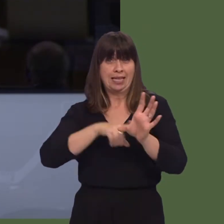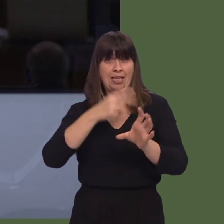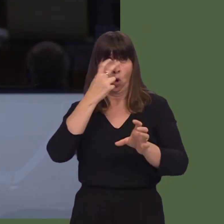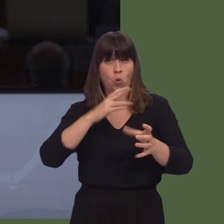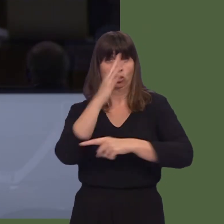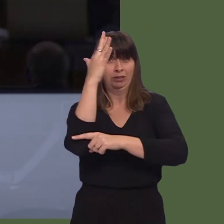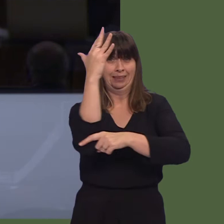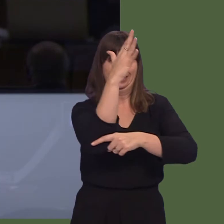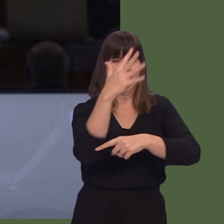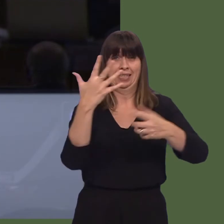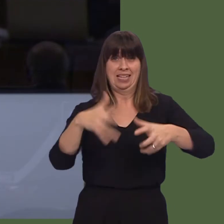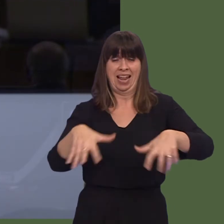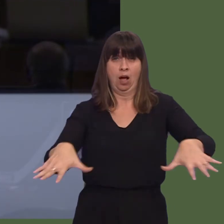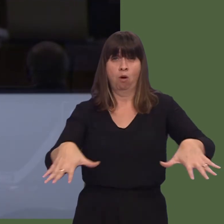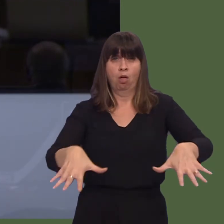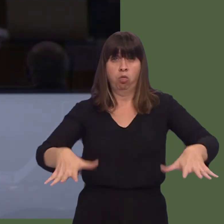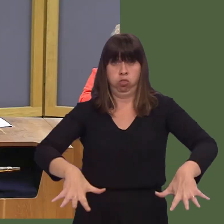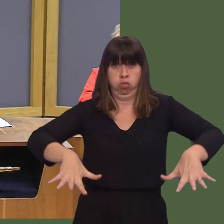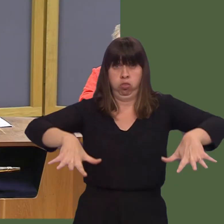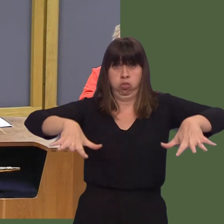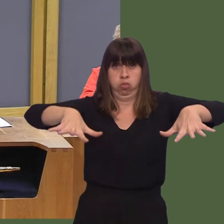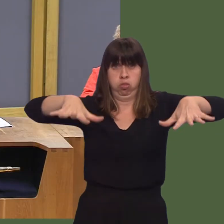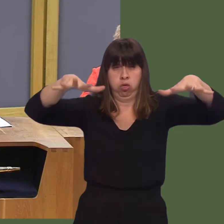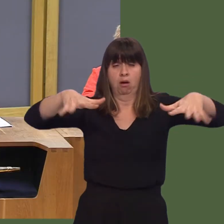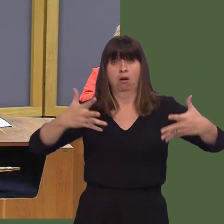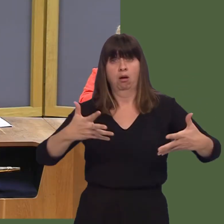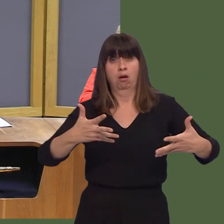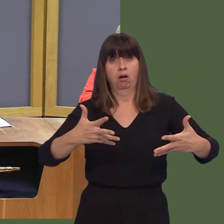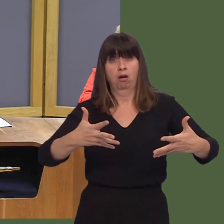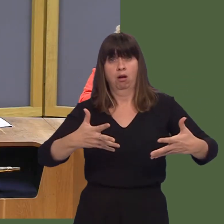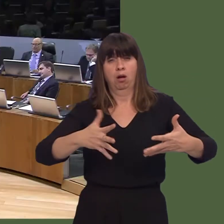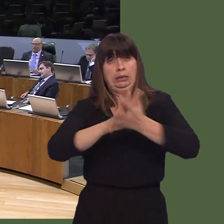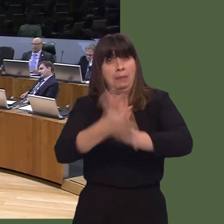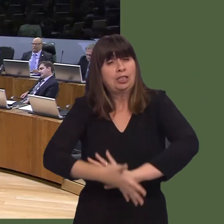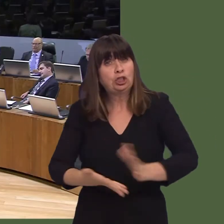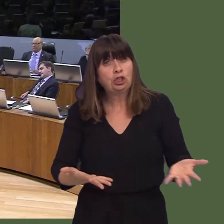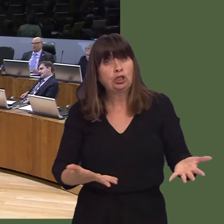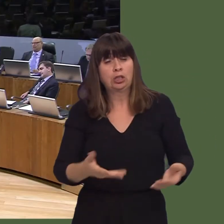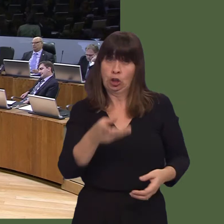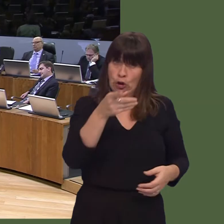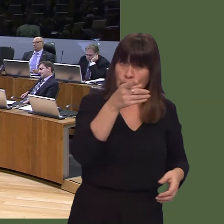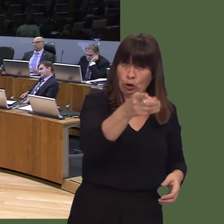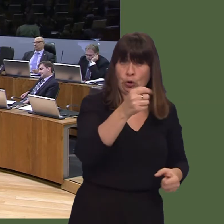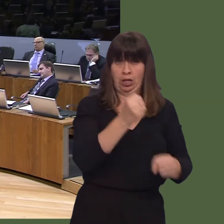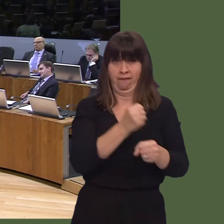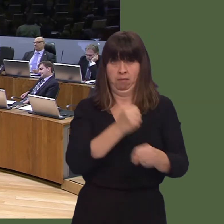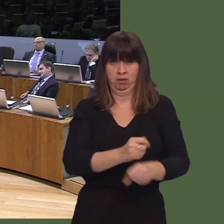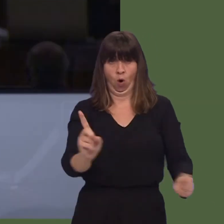Now then, could you therefore advise what steps you as a Welsh Government are taking.